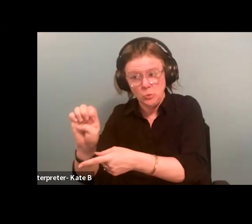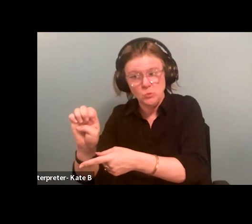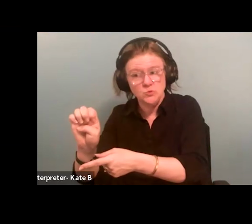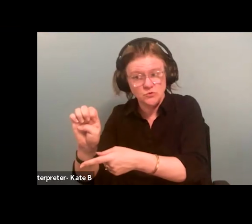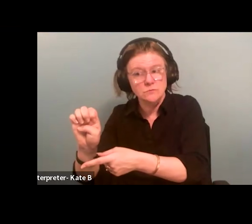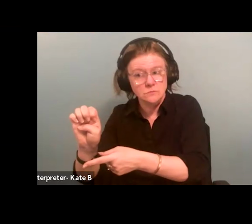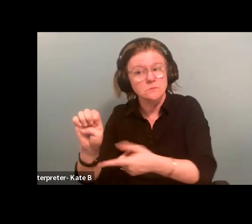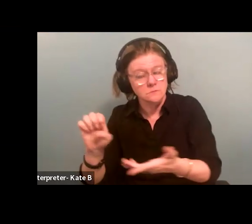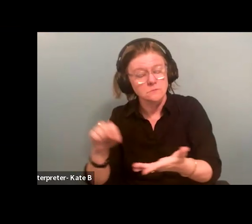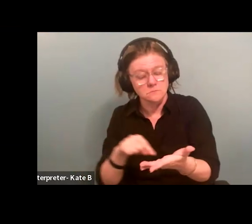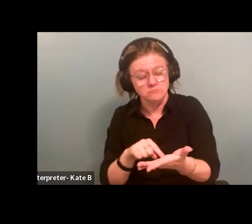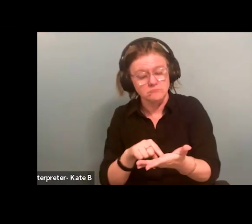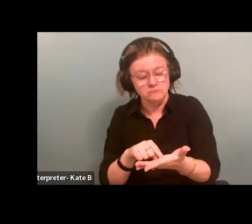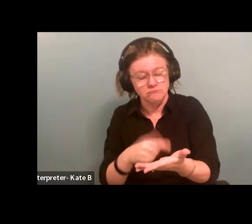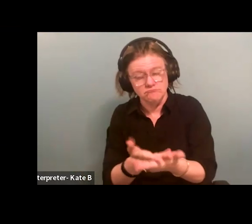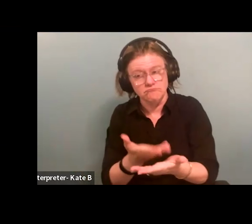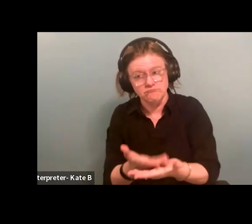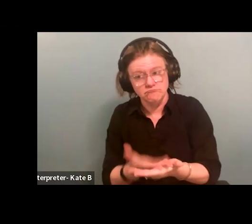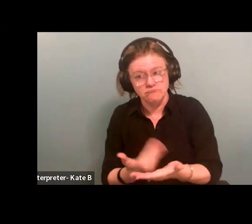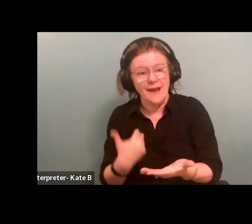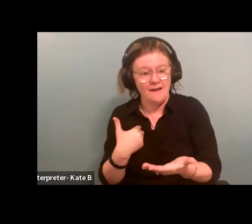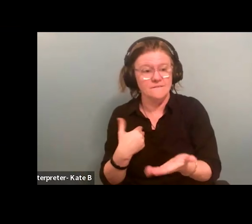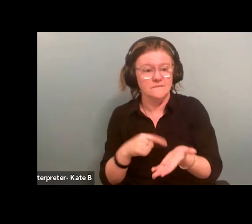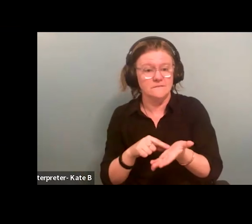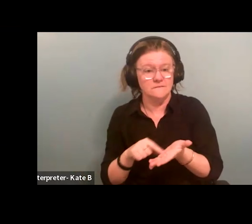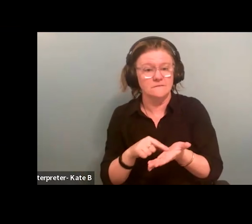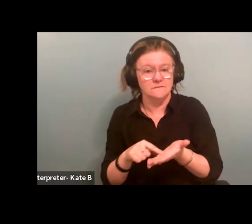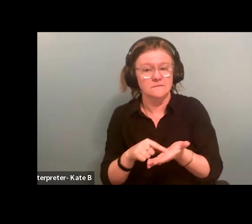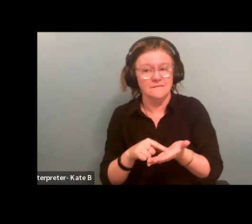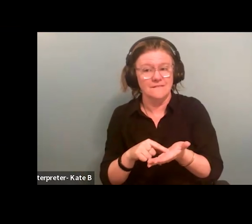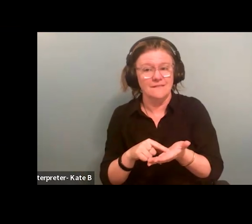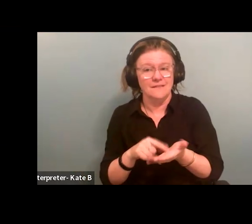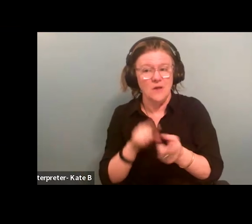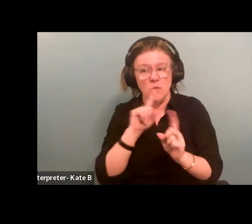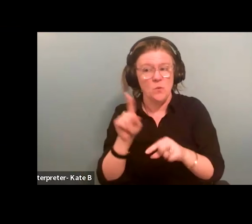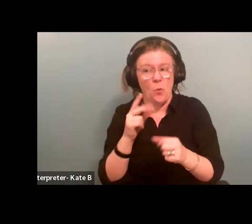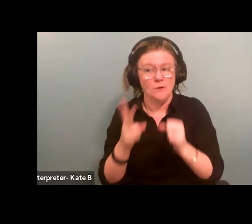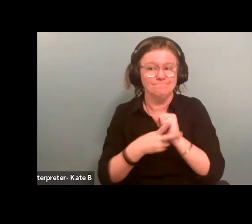are in need of a response are kept for three years only.